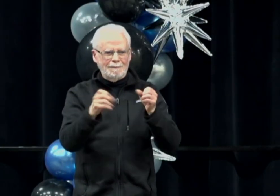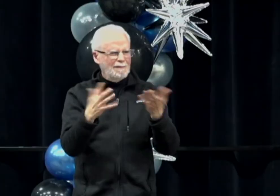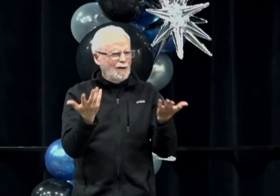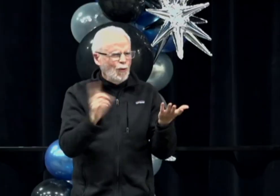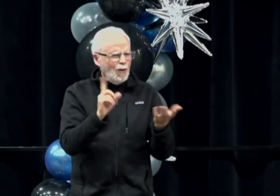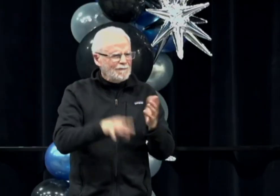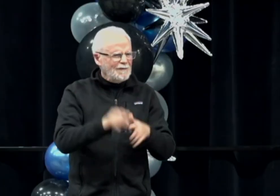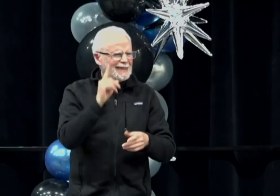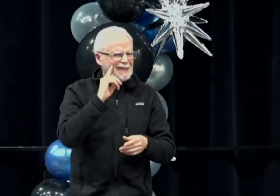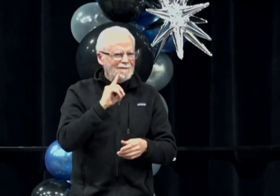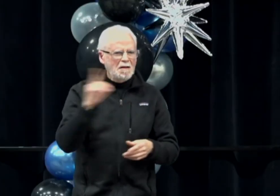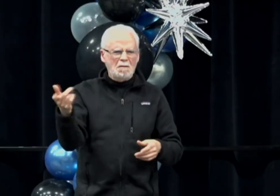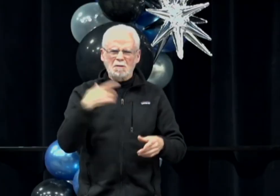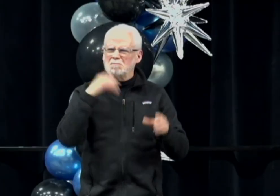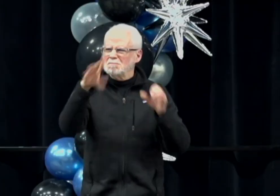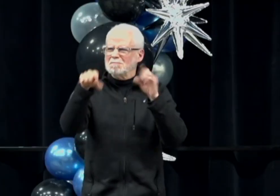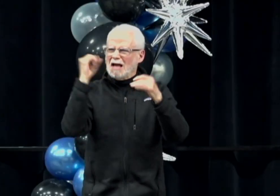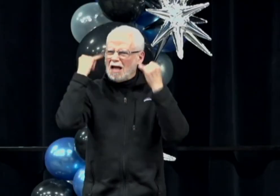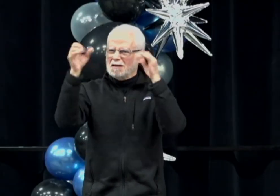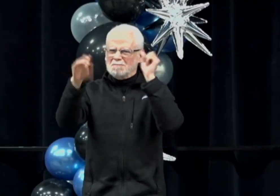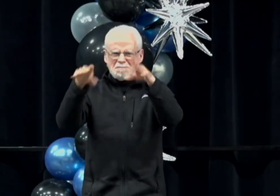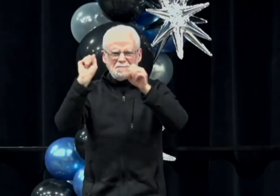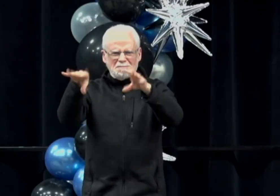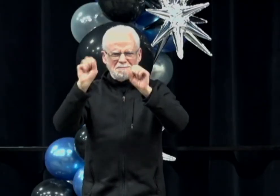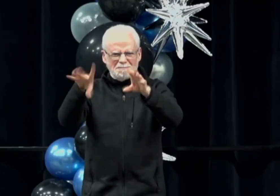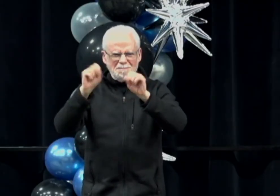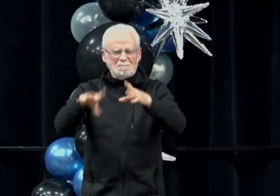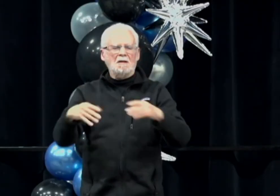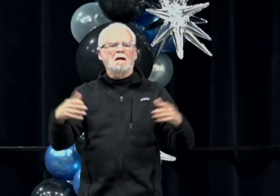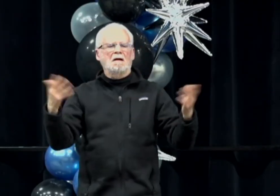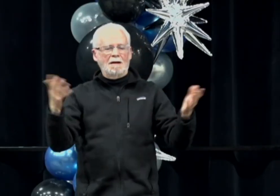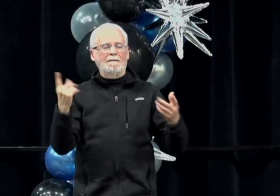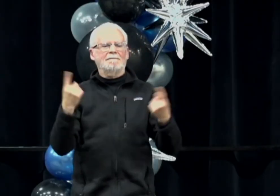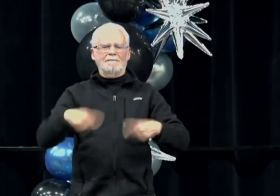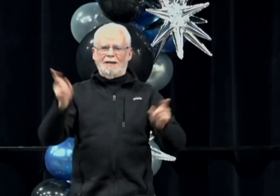They asked the Minnesota Foundation for Better Hearing and Speech to meet with Deaf individuals